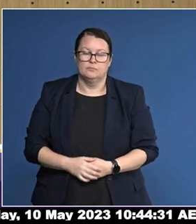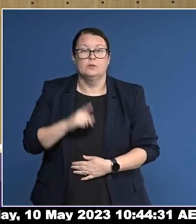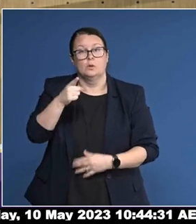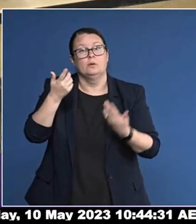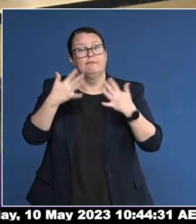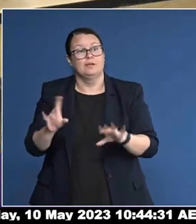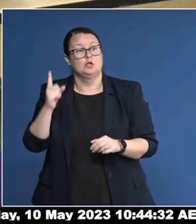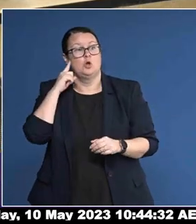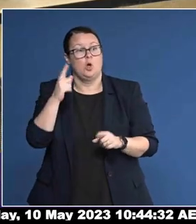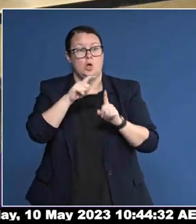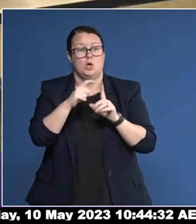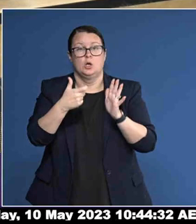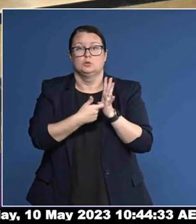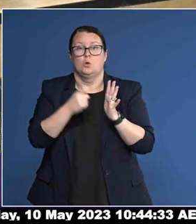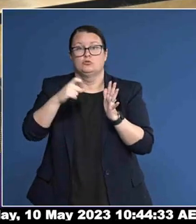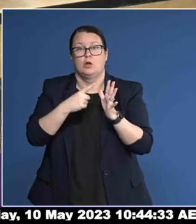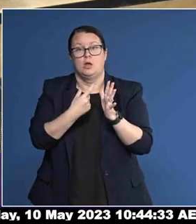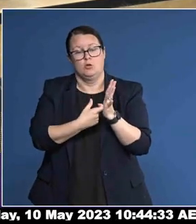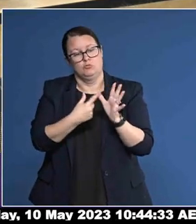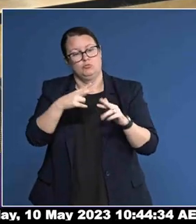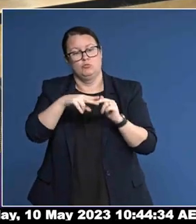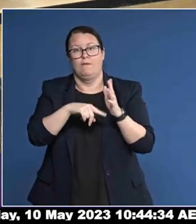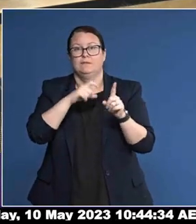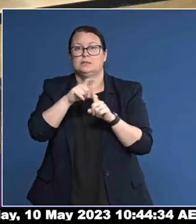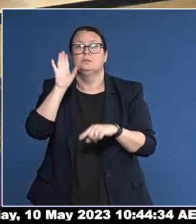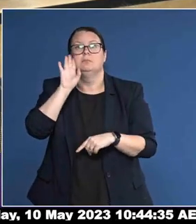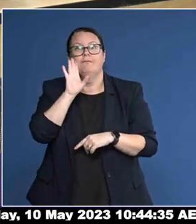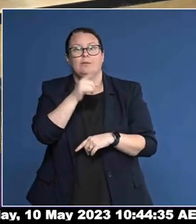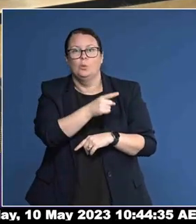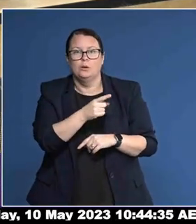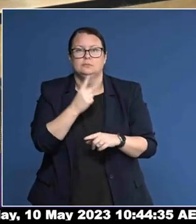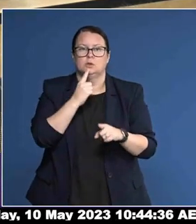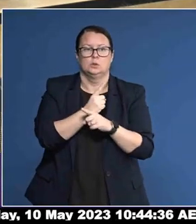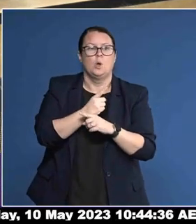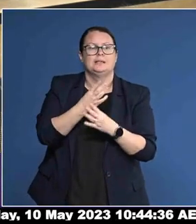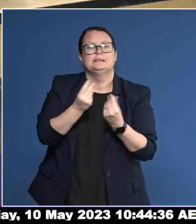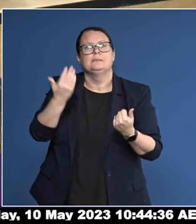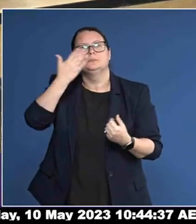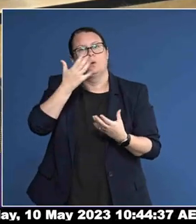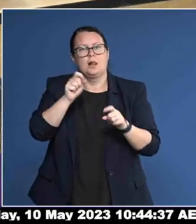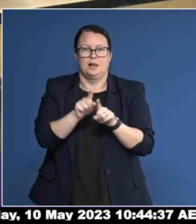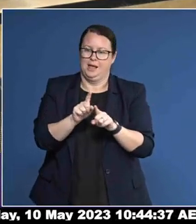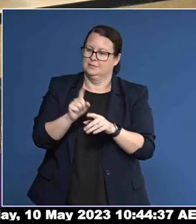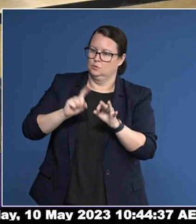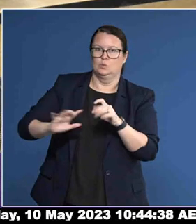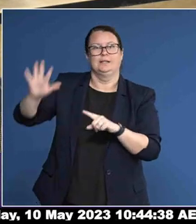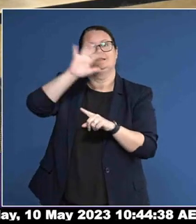Yes. MS MAHONY: And Dr Crawford spoke about the school breakfast program that Queensland has rolled out in the past? Yes.